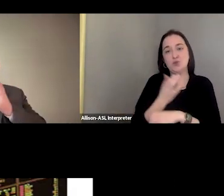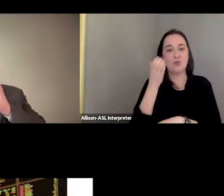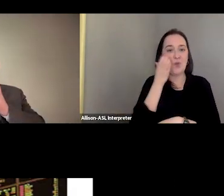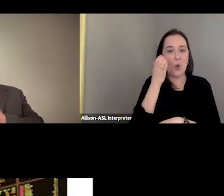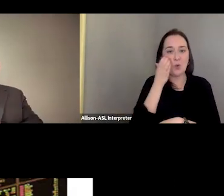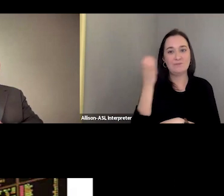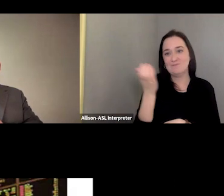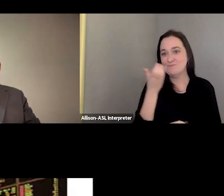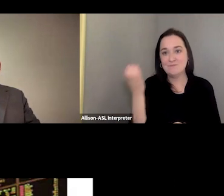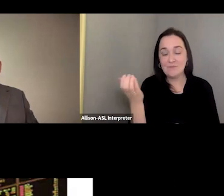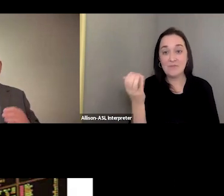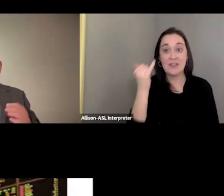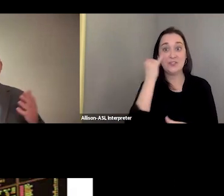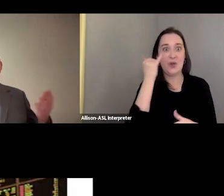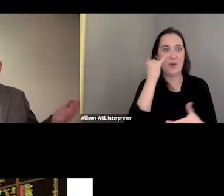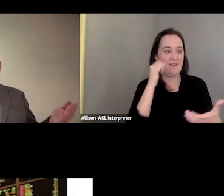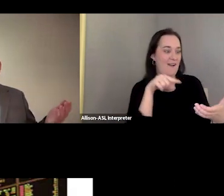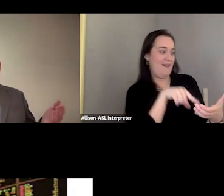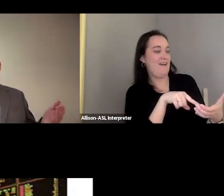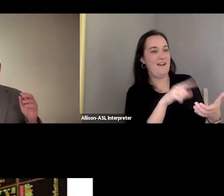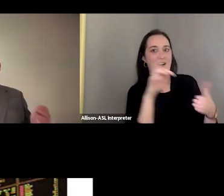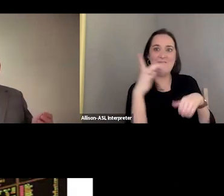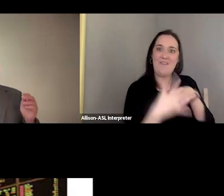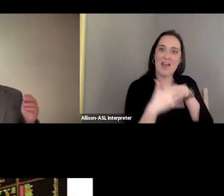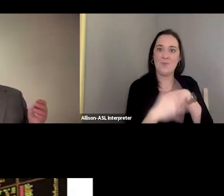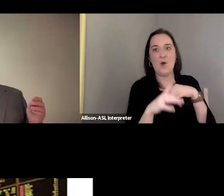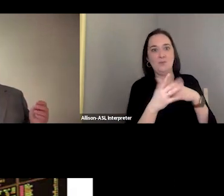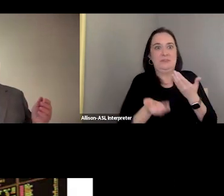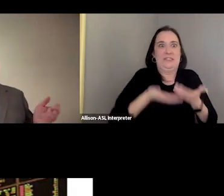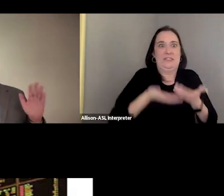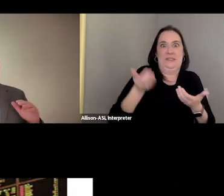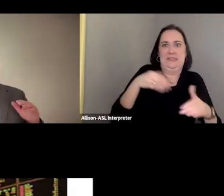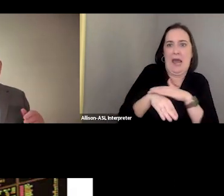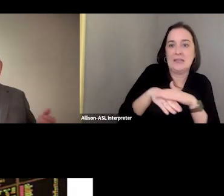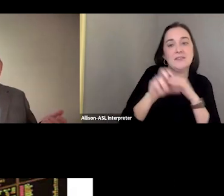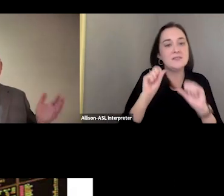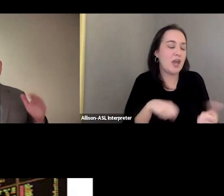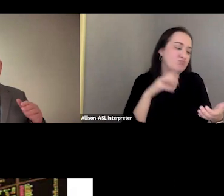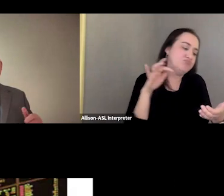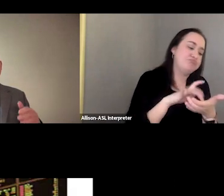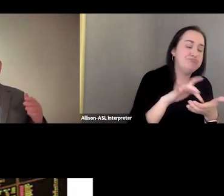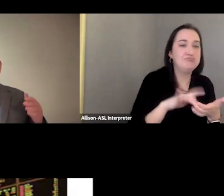put it into the palm of their hands, they're more likely to do it. And it is tied with things like social media advertisements.